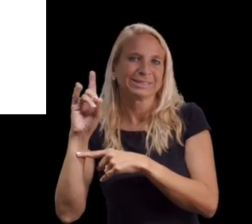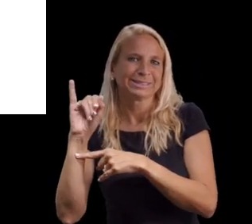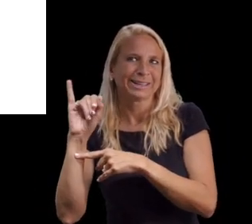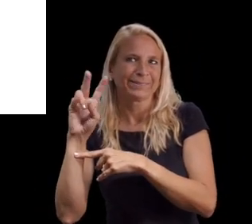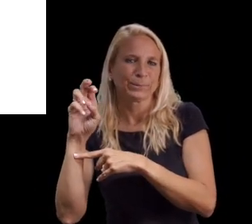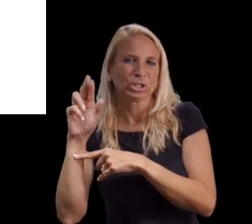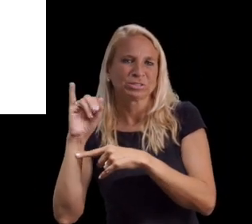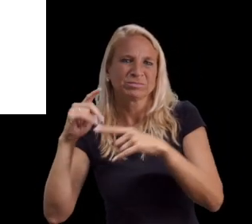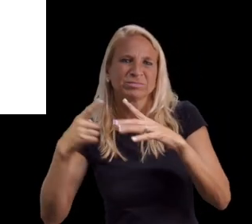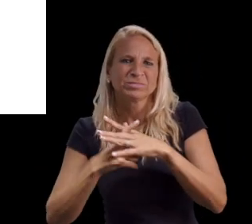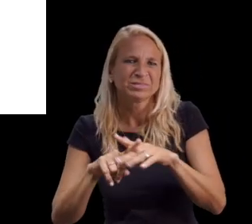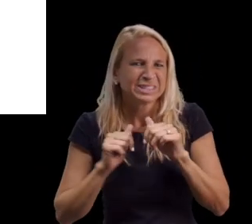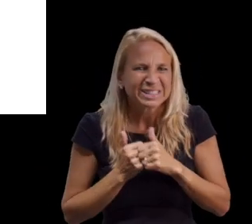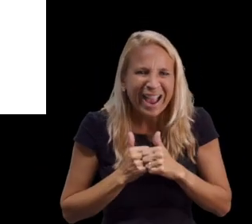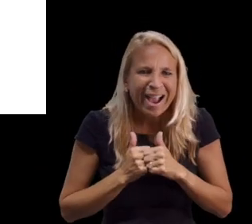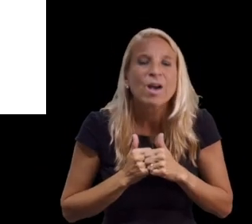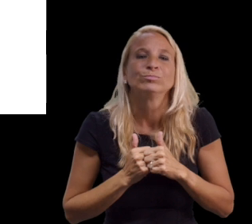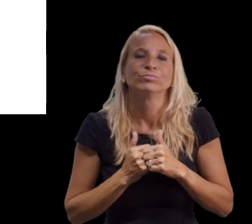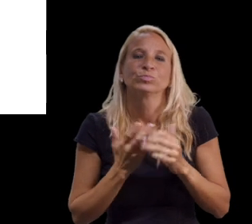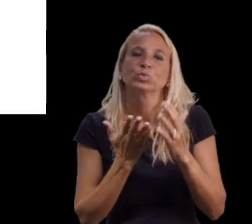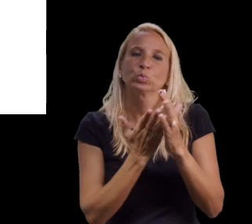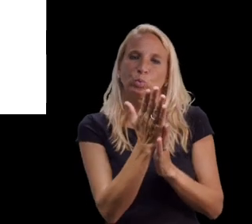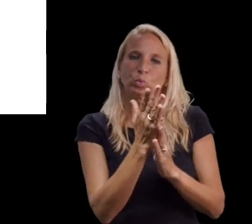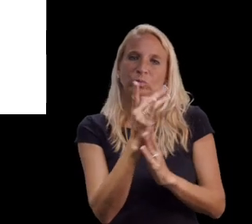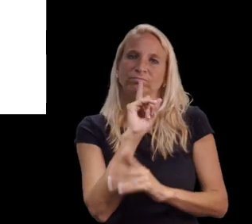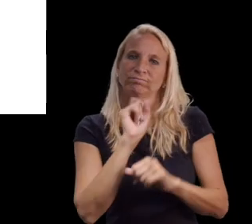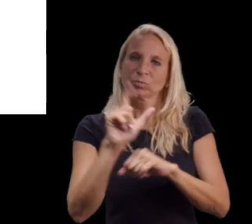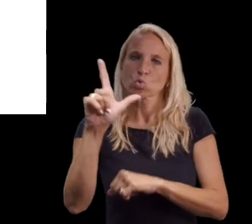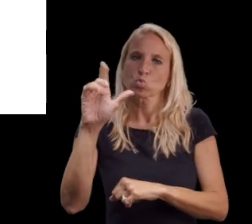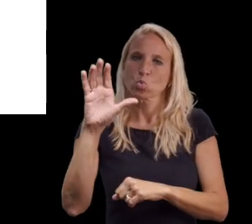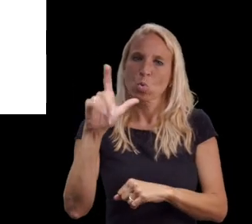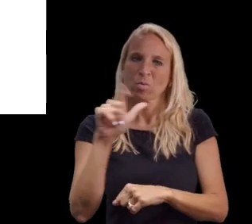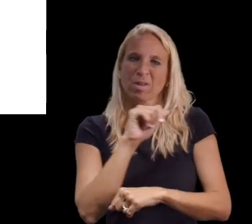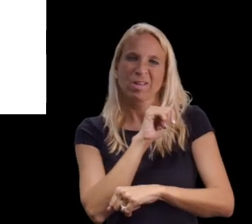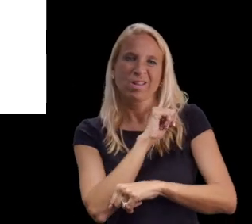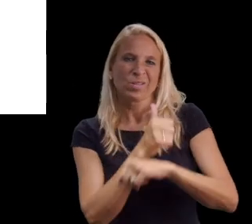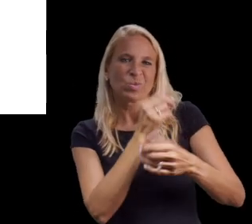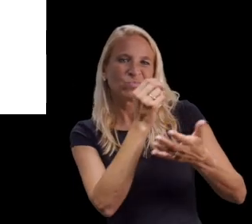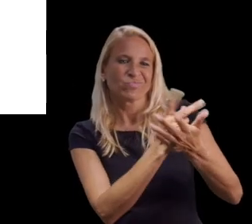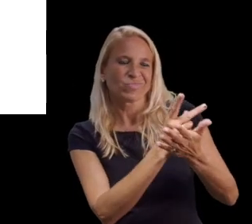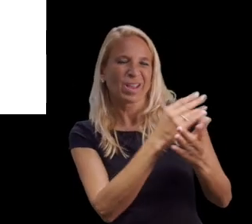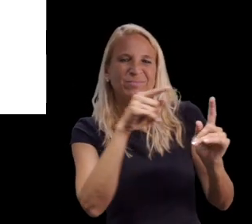Both are initiated through the local authority and the child's county.